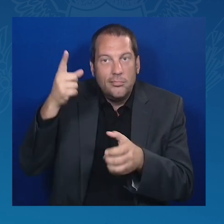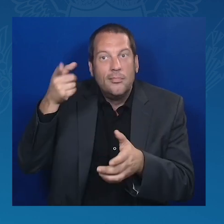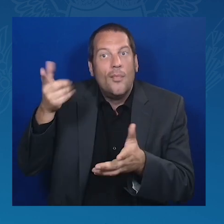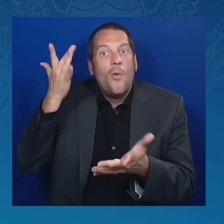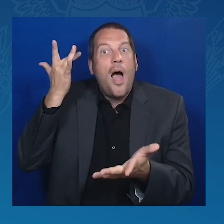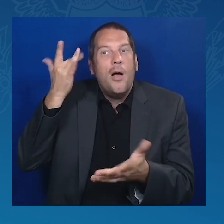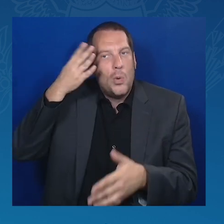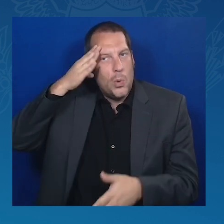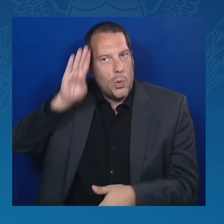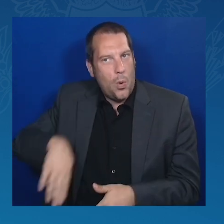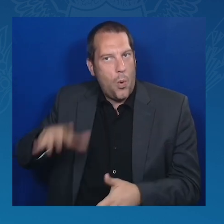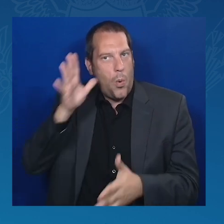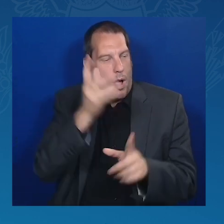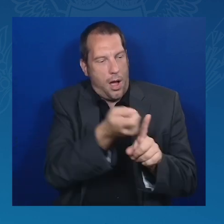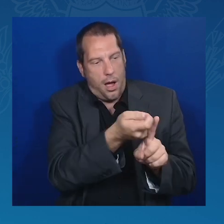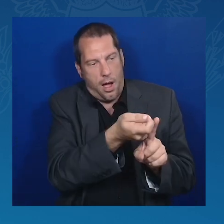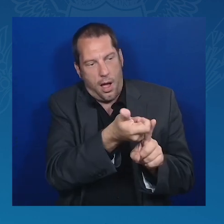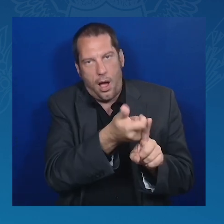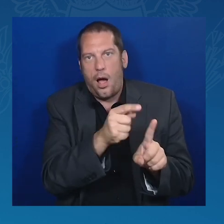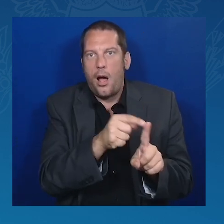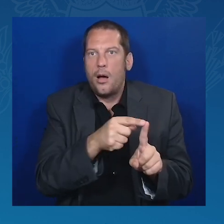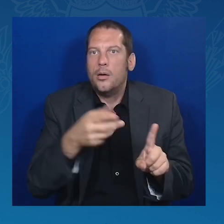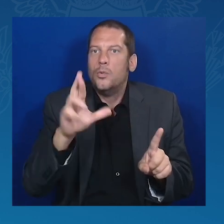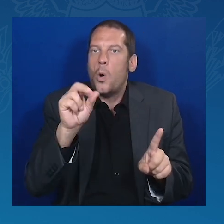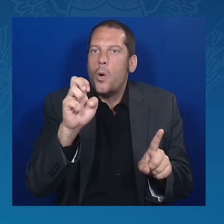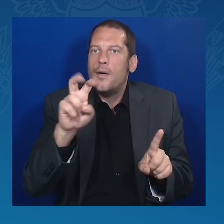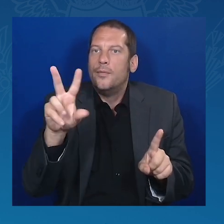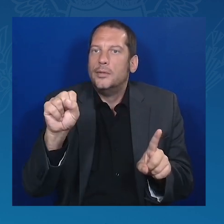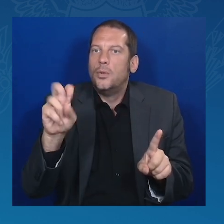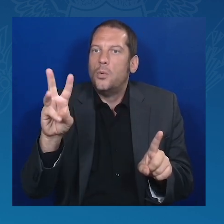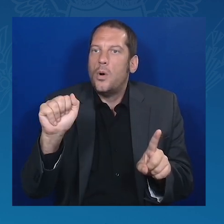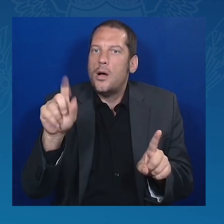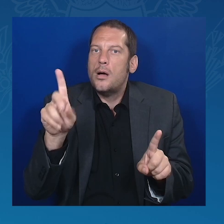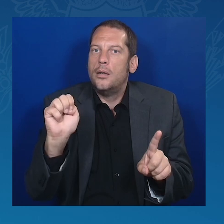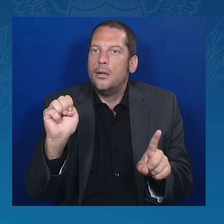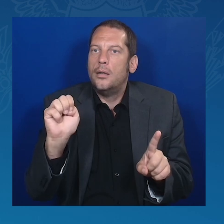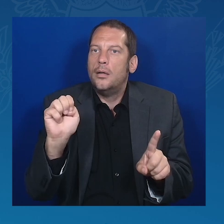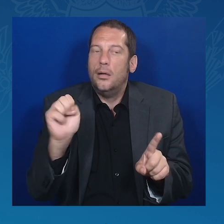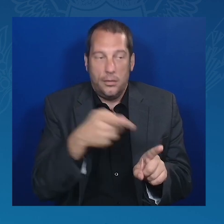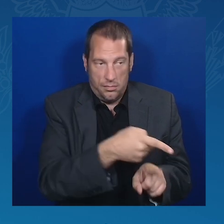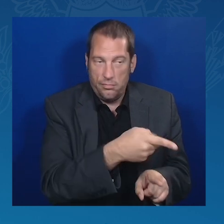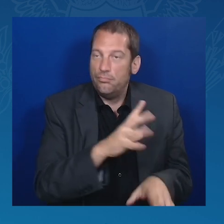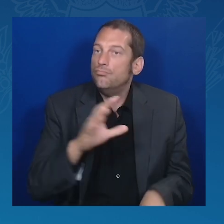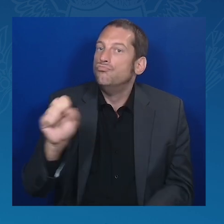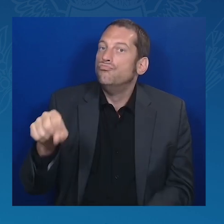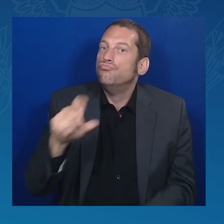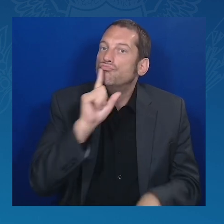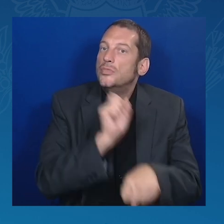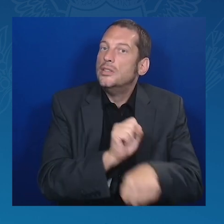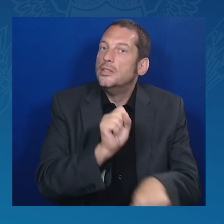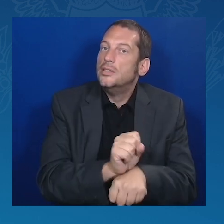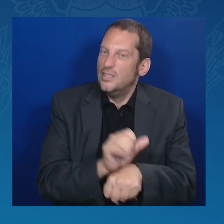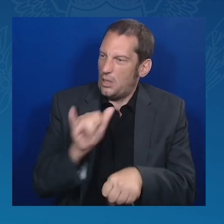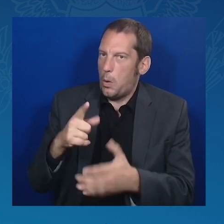I was in the United States Senate, a member of the Senate Judiciary Committee, and questioned a couple of these folks.